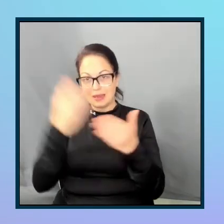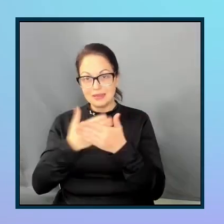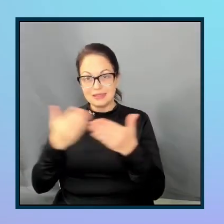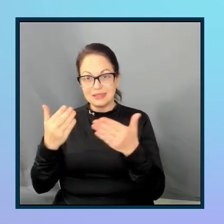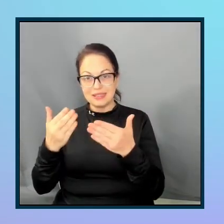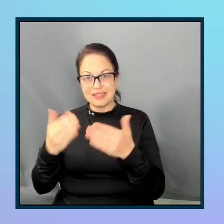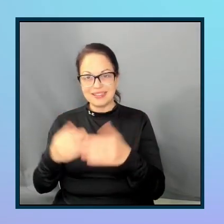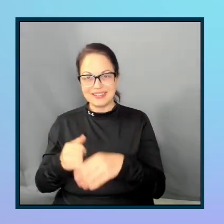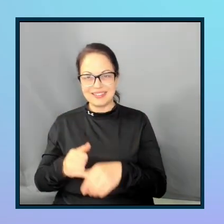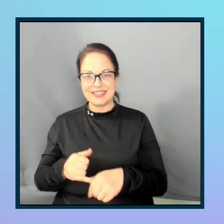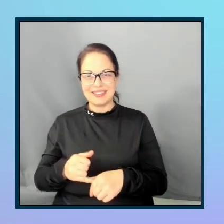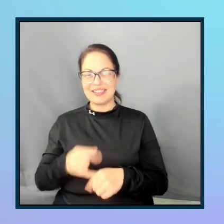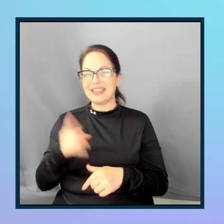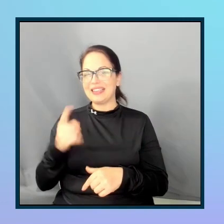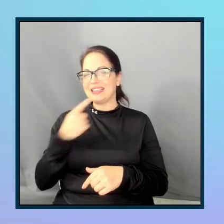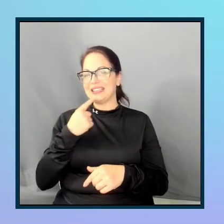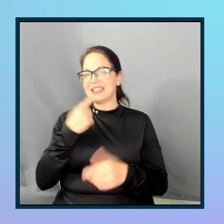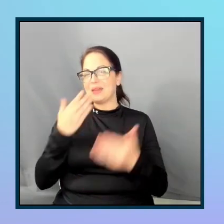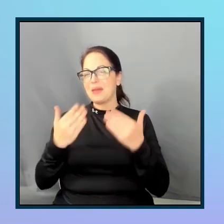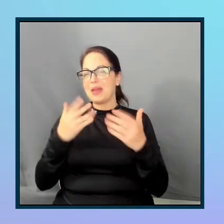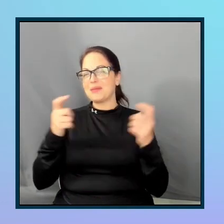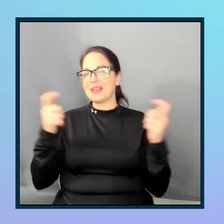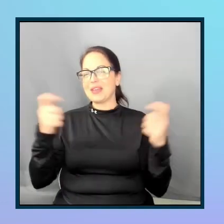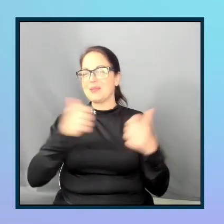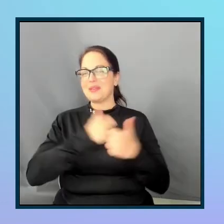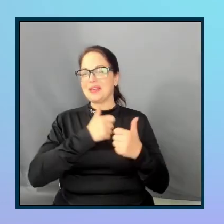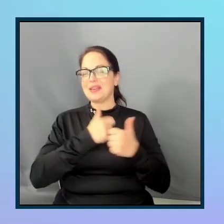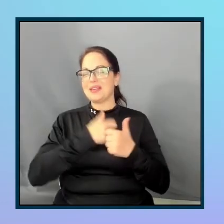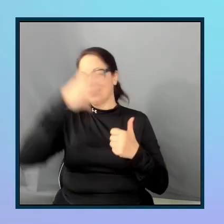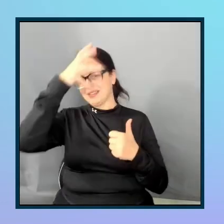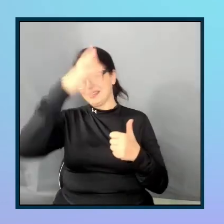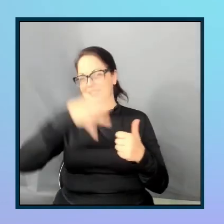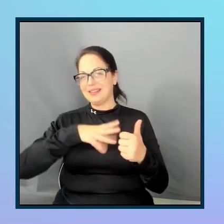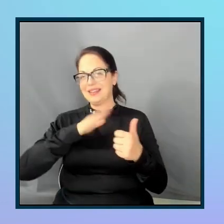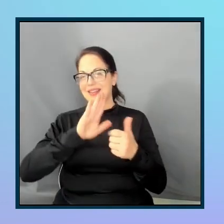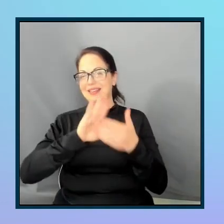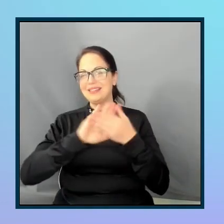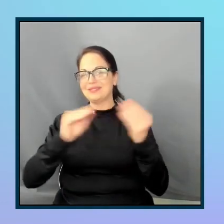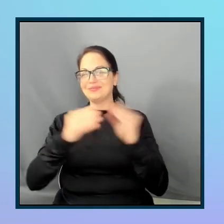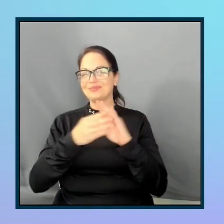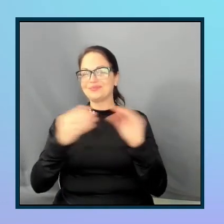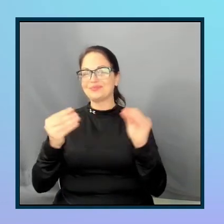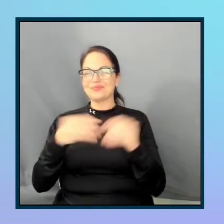He says that he might be a big military man, but your story a out him made him teary eyed, he's very proud of you.